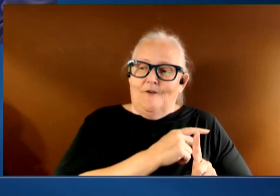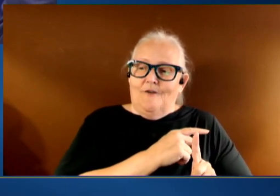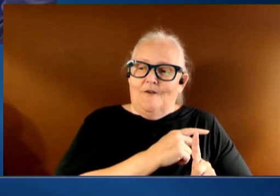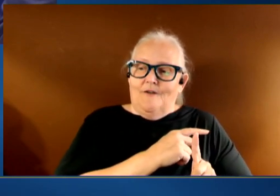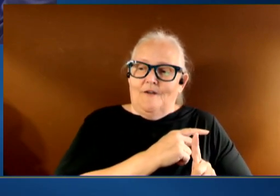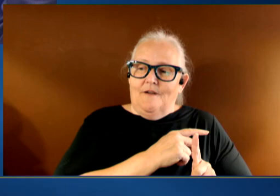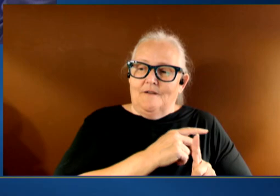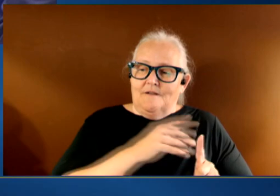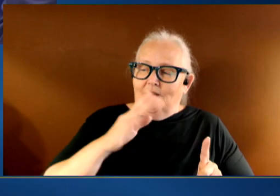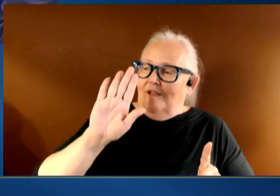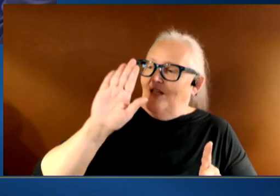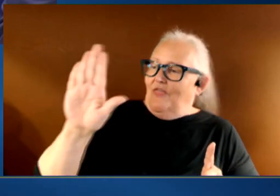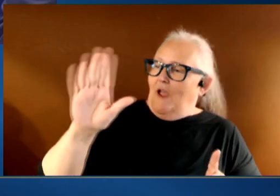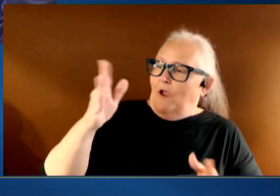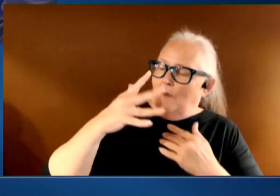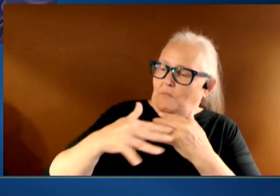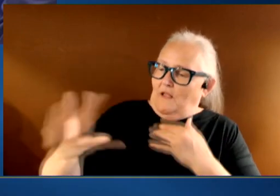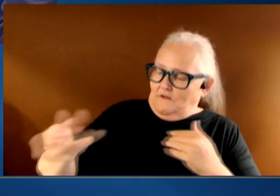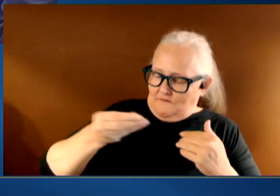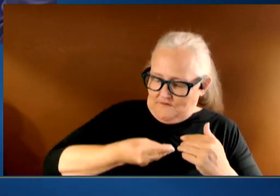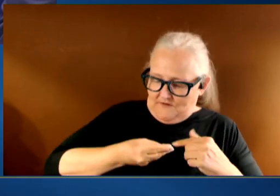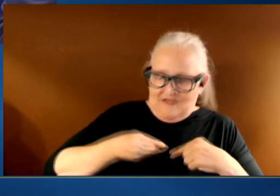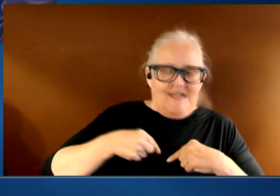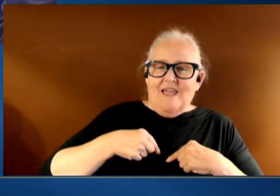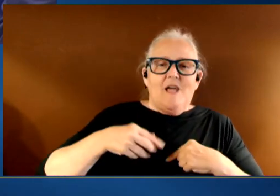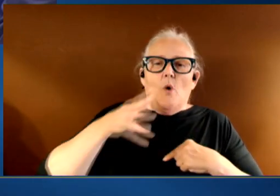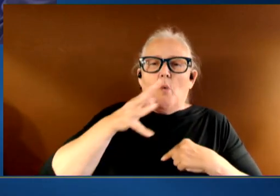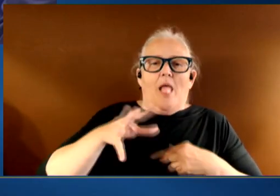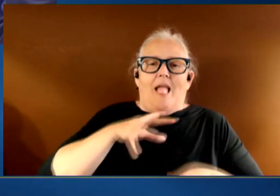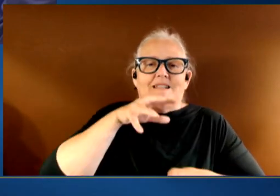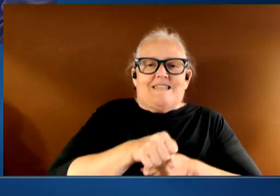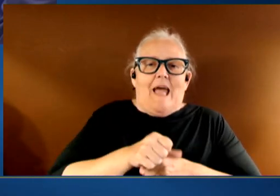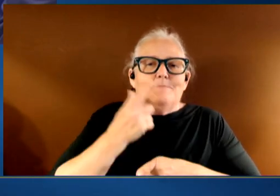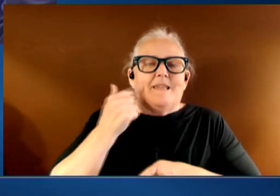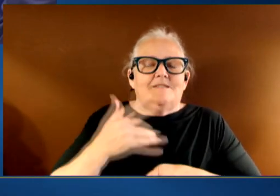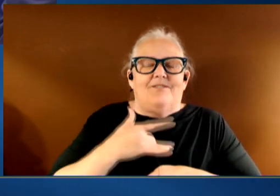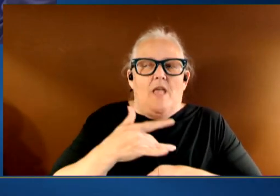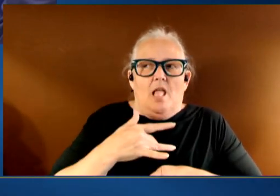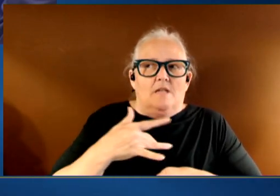just like if they were bacteria, and attack them. That's called graft rejection. We actually worry